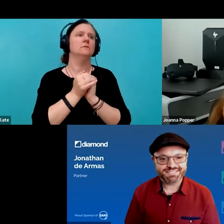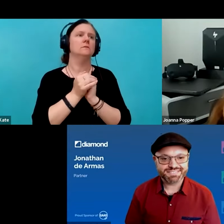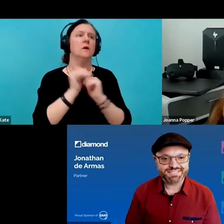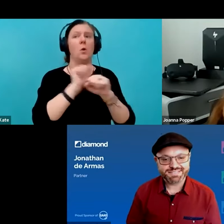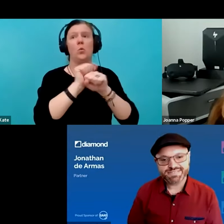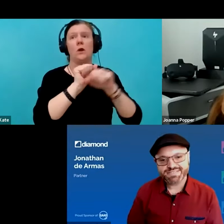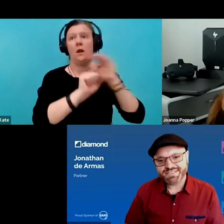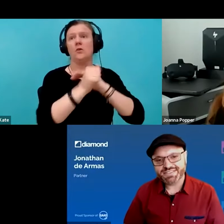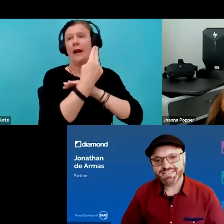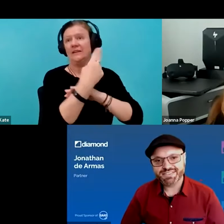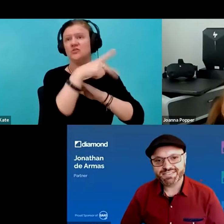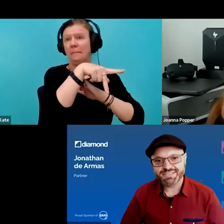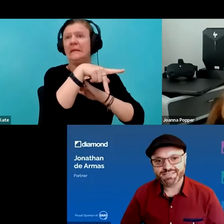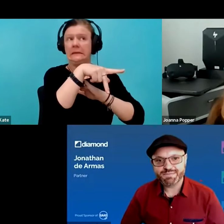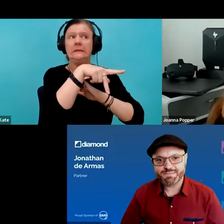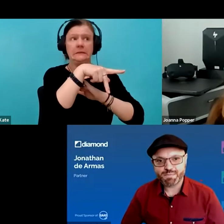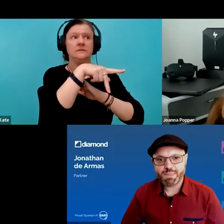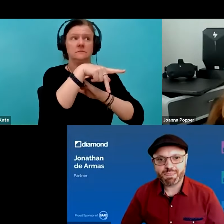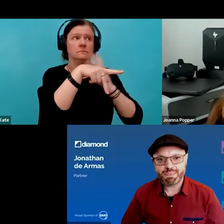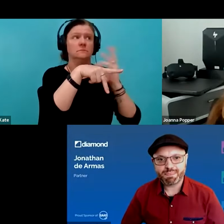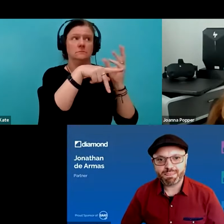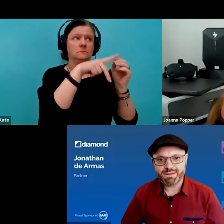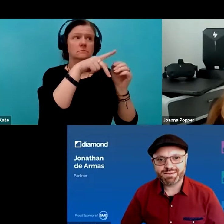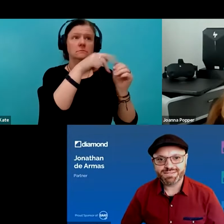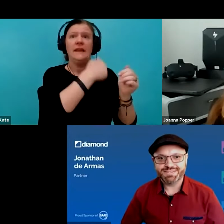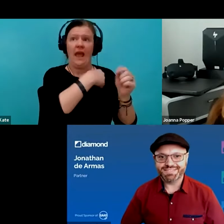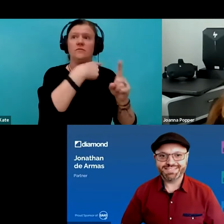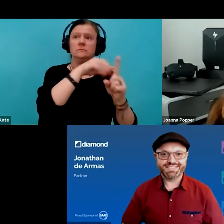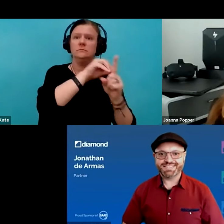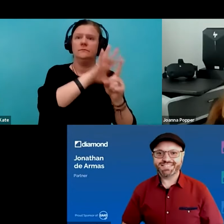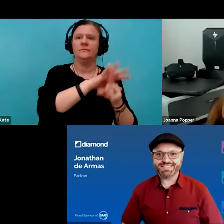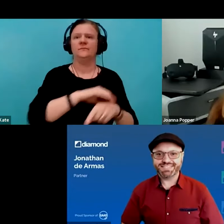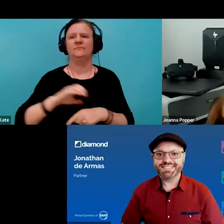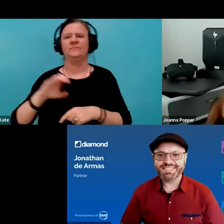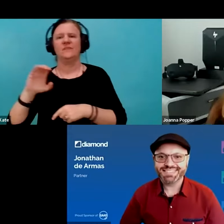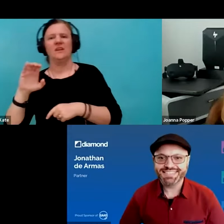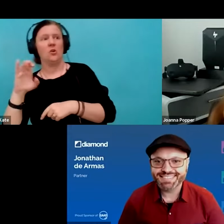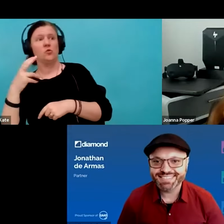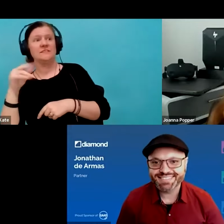you know getting getting to have an impact. Christina Heller: Yeah, you definitely did a Joanna. You are